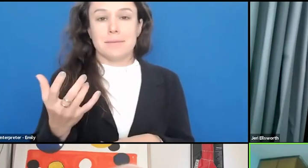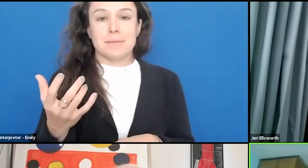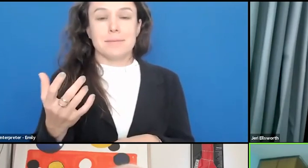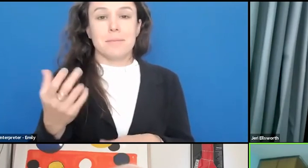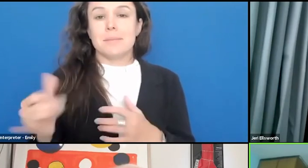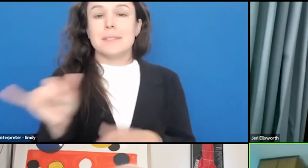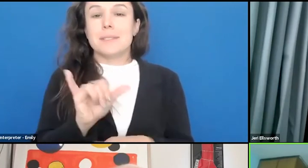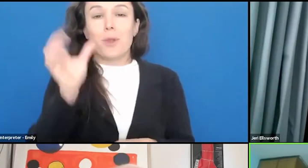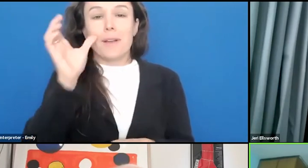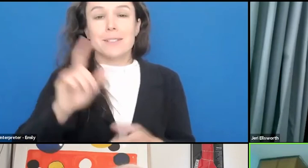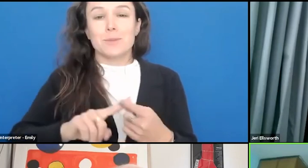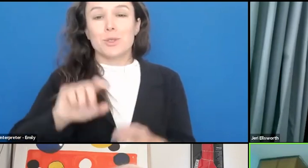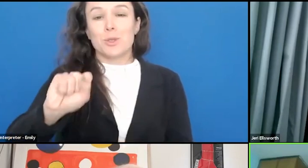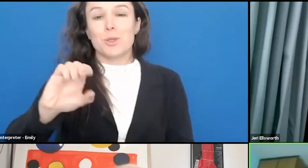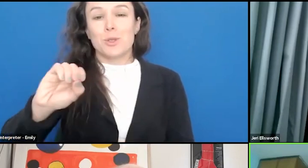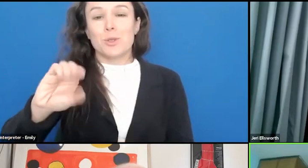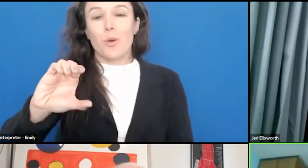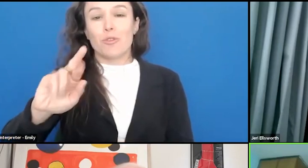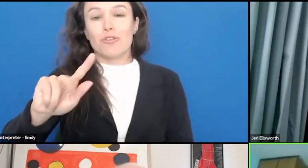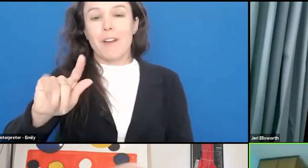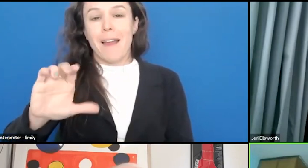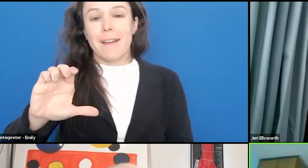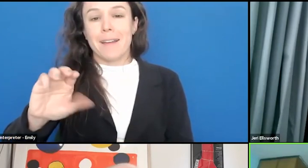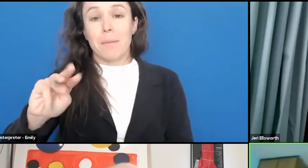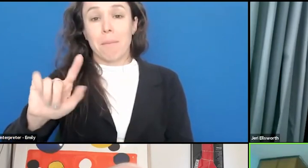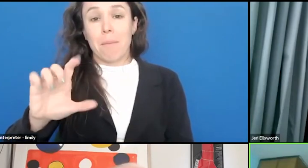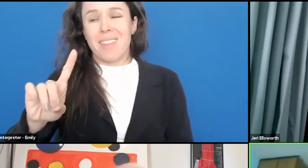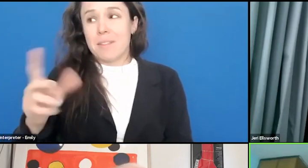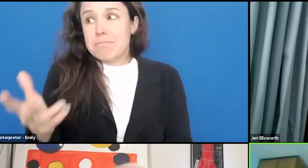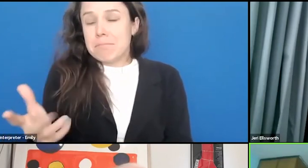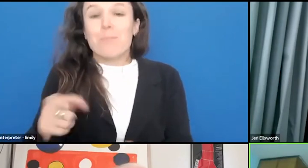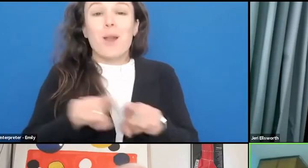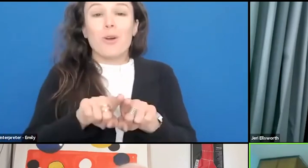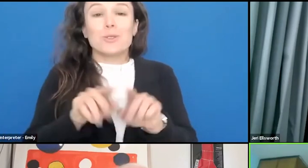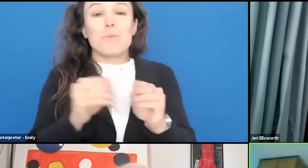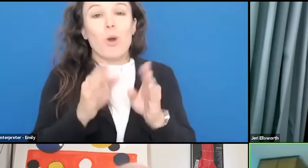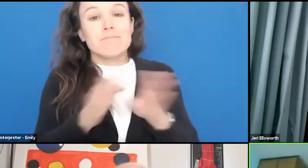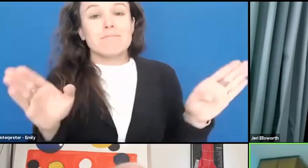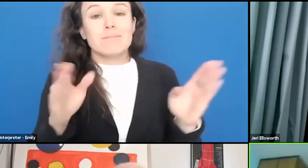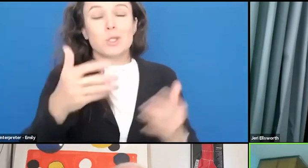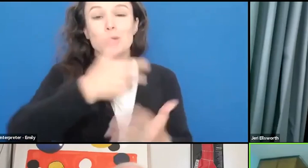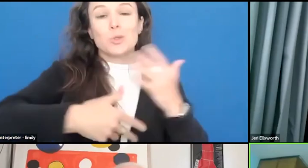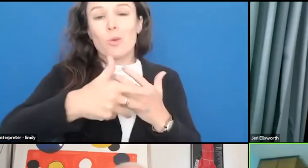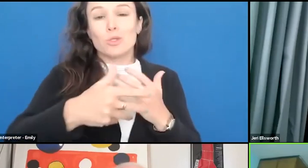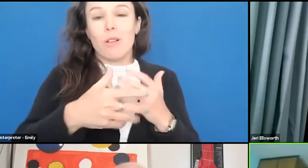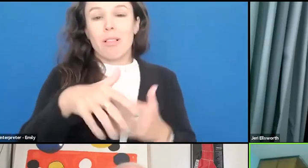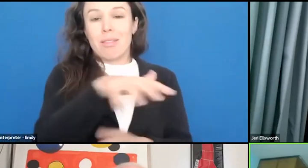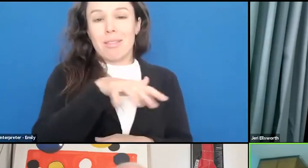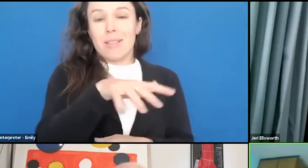but also it is in the social domain which we always appreciate. And in doing so, it was very